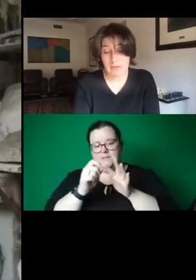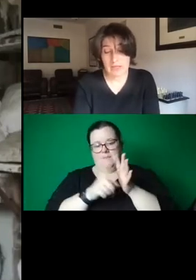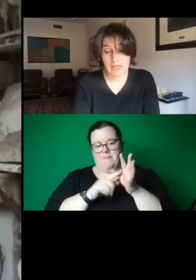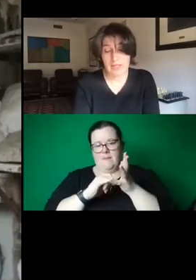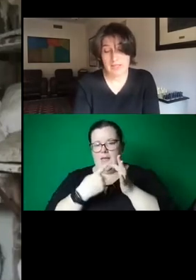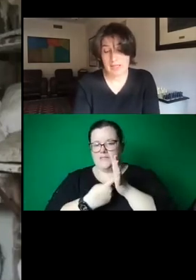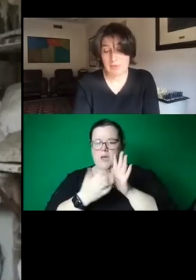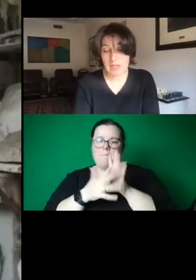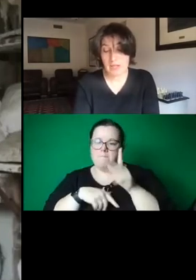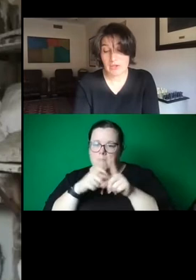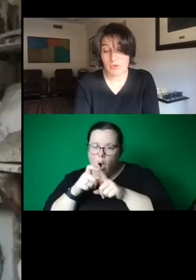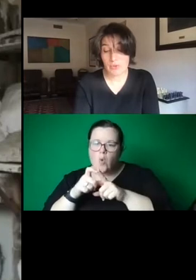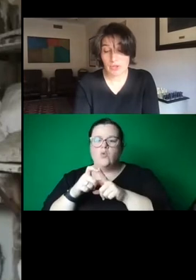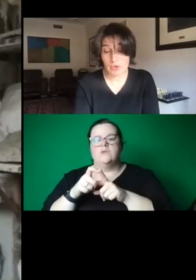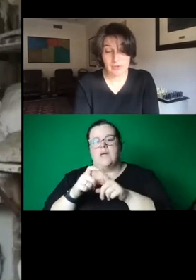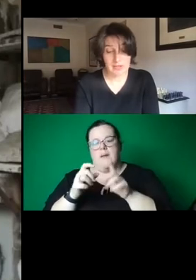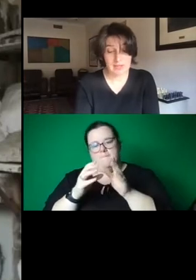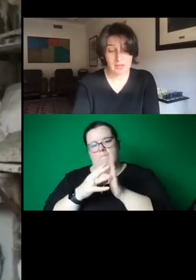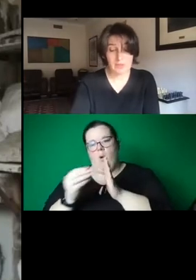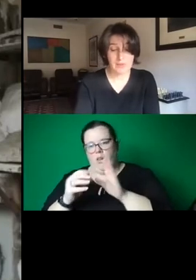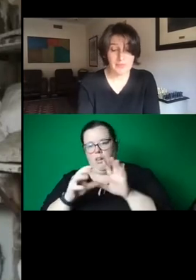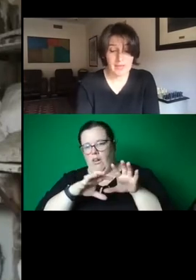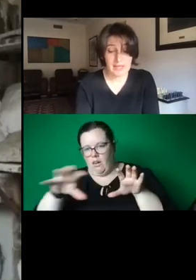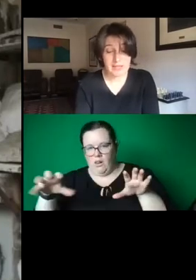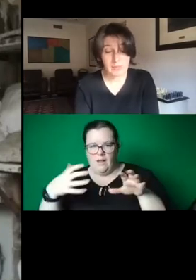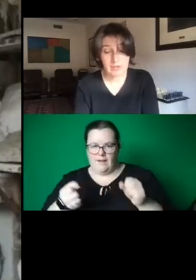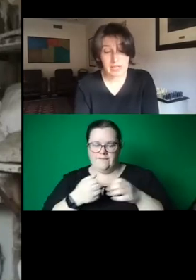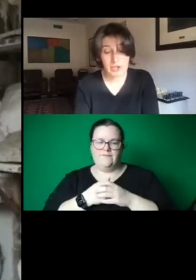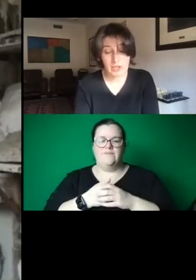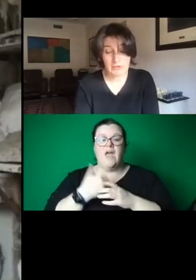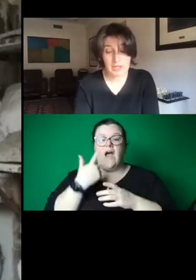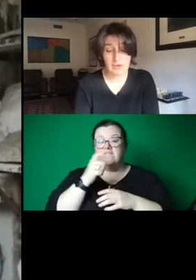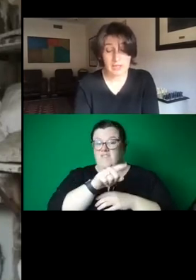like this kept in the garage storage of another sculpture in a double erasure after downsizing